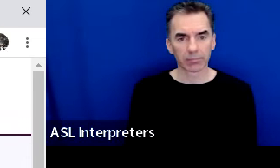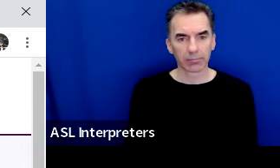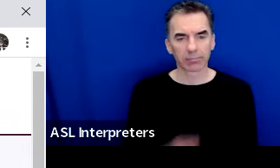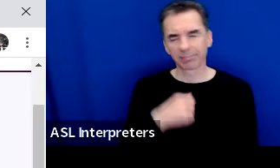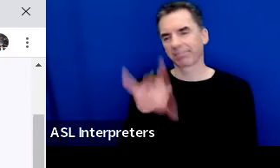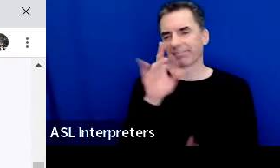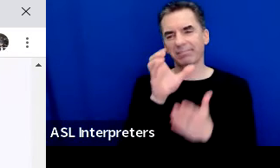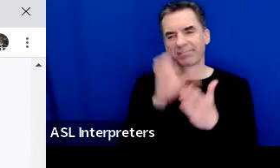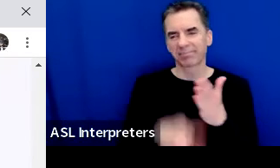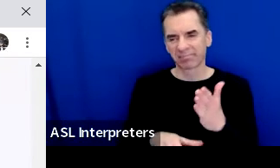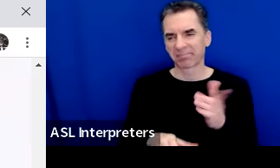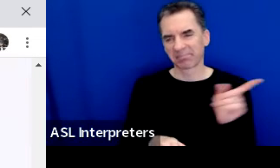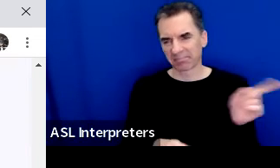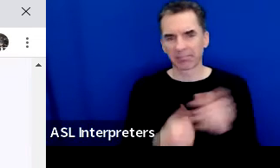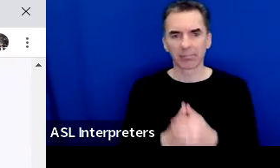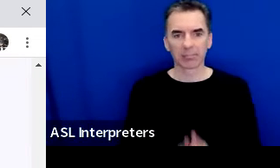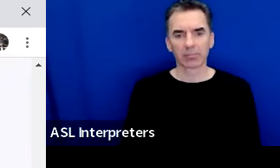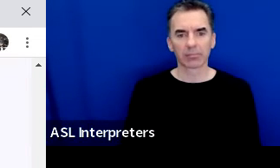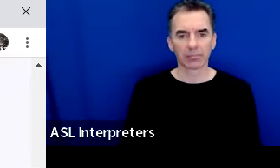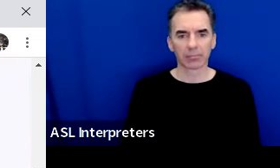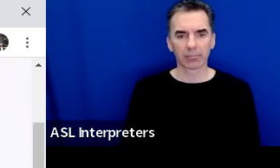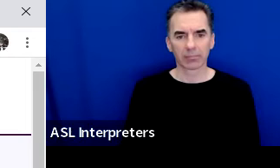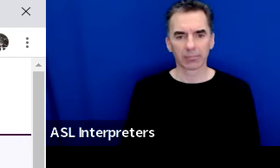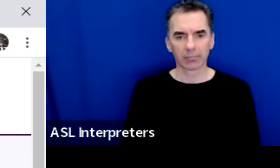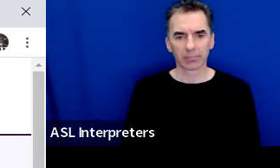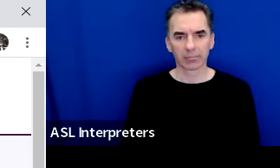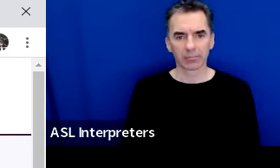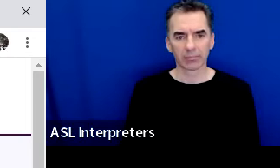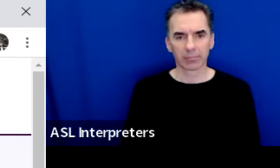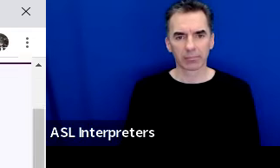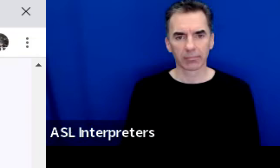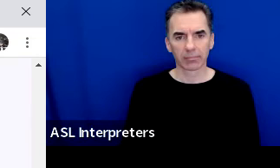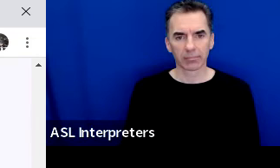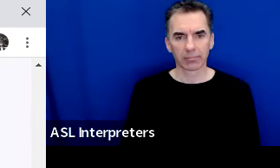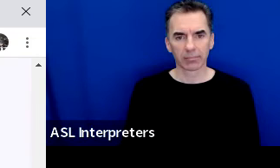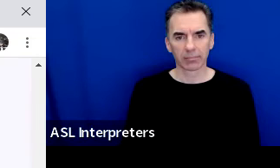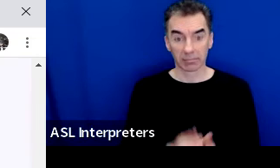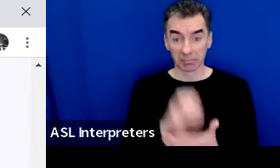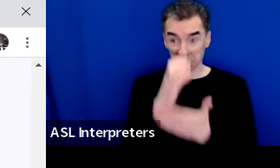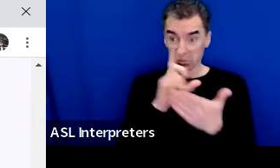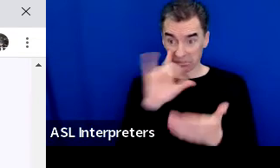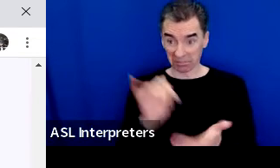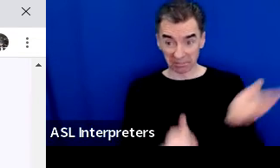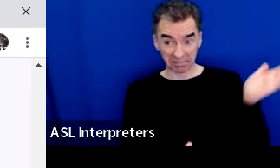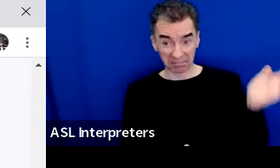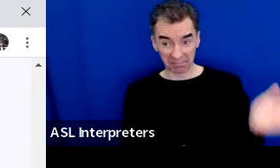So first thing if. This is the course. And let me show you so now we're going to see